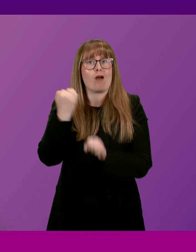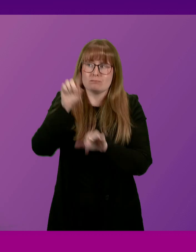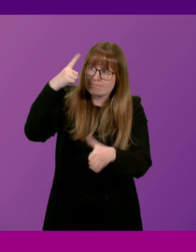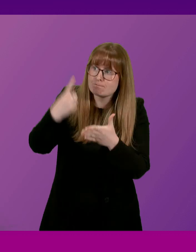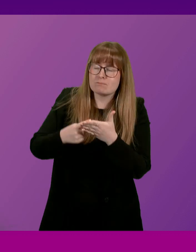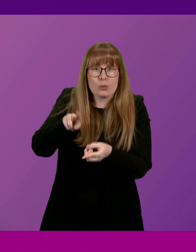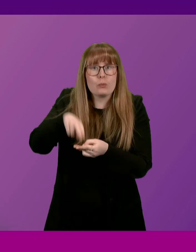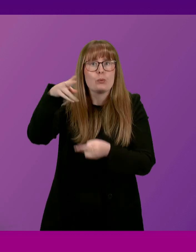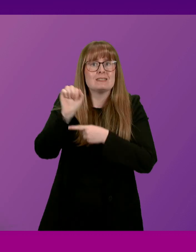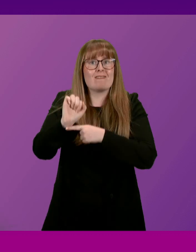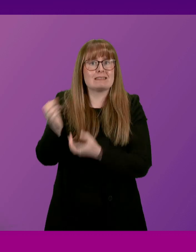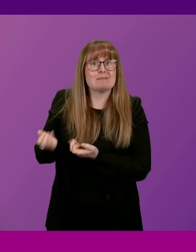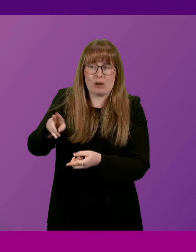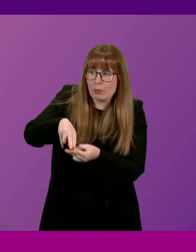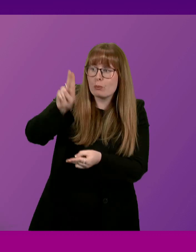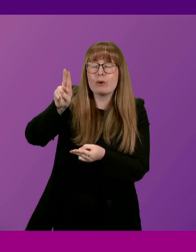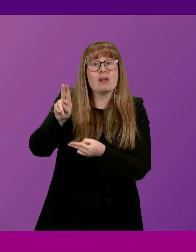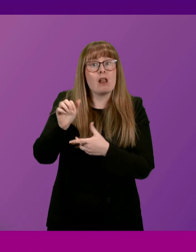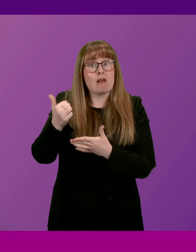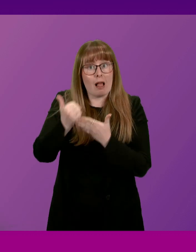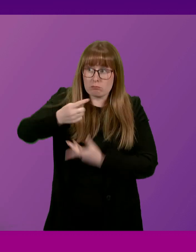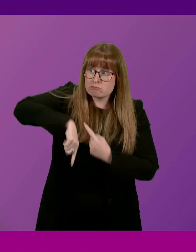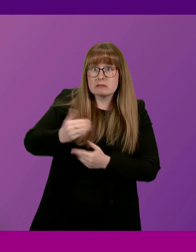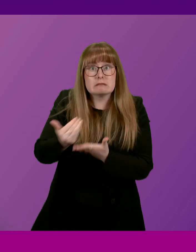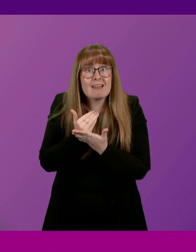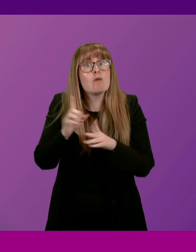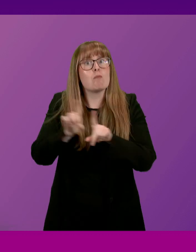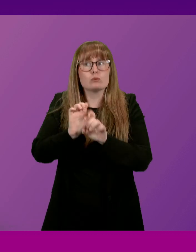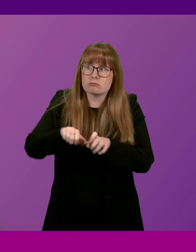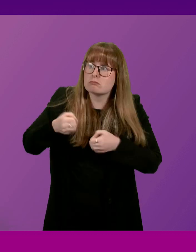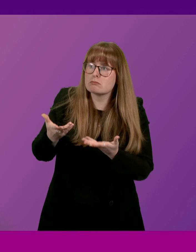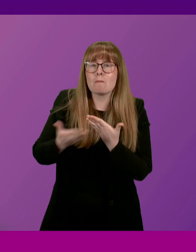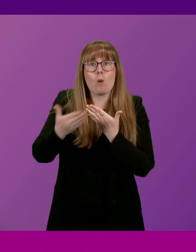spending, which will not only help to keep us safe, but will deliver more investment and jobs in